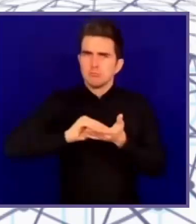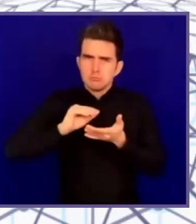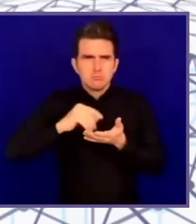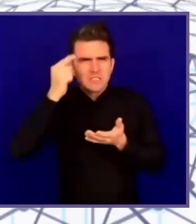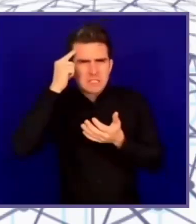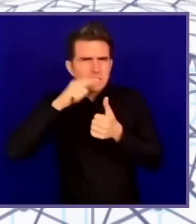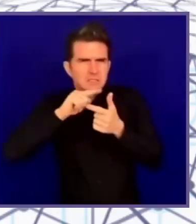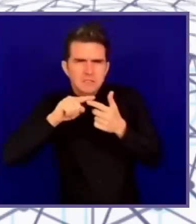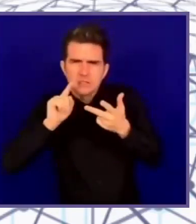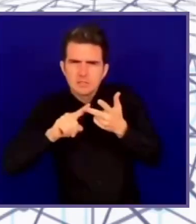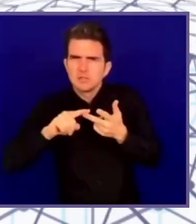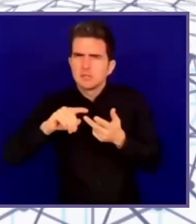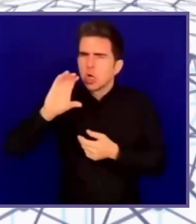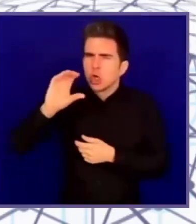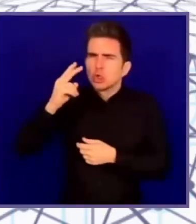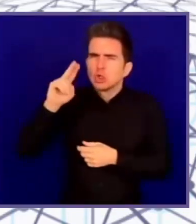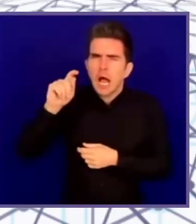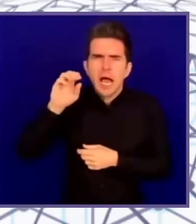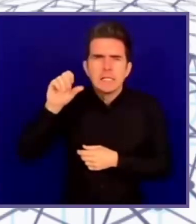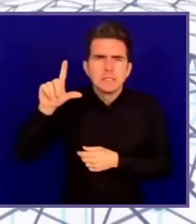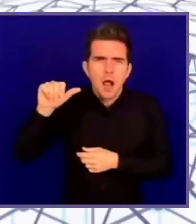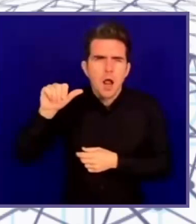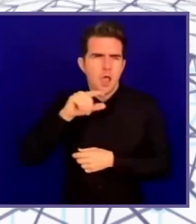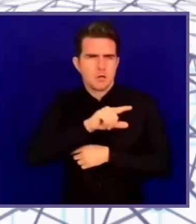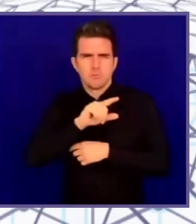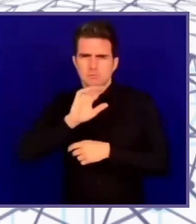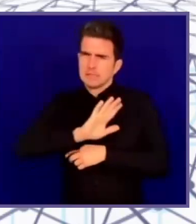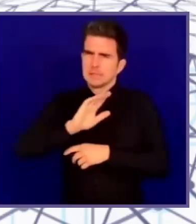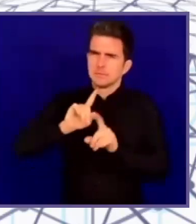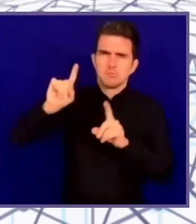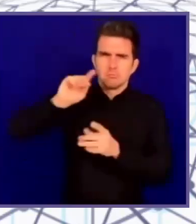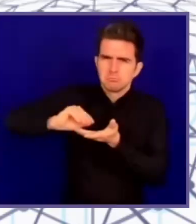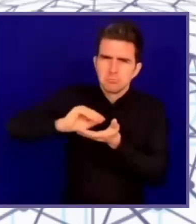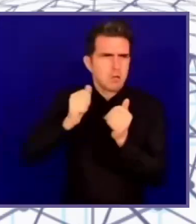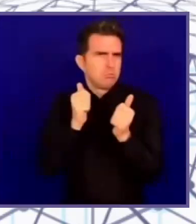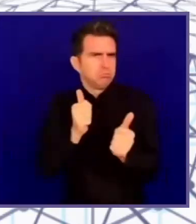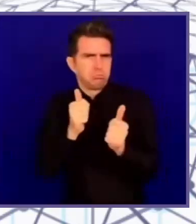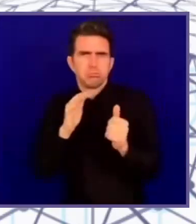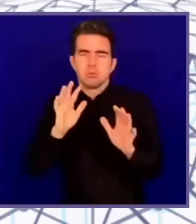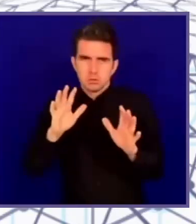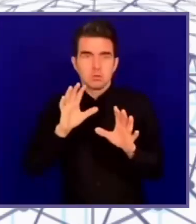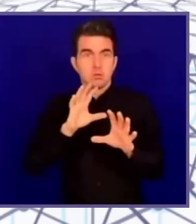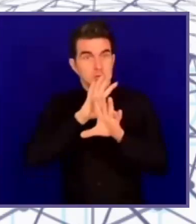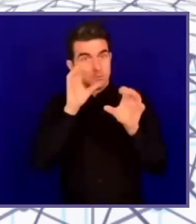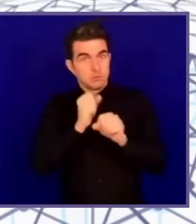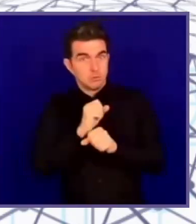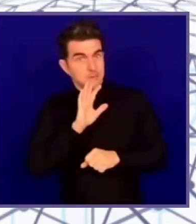be labelled as profound and multiple learning disabilities, they should be labelled as profound,